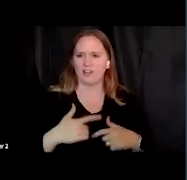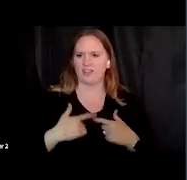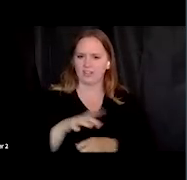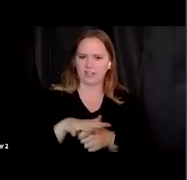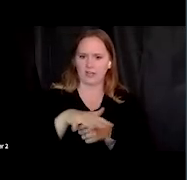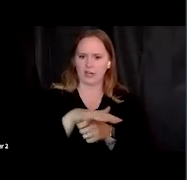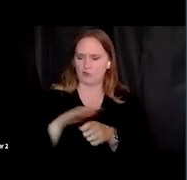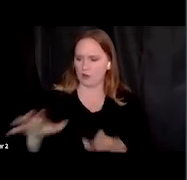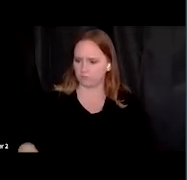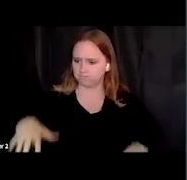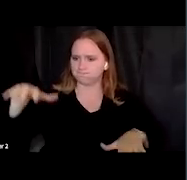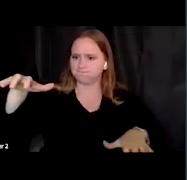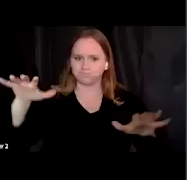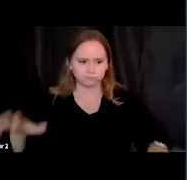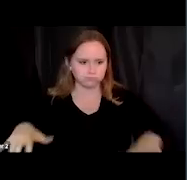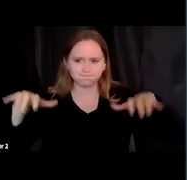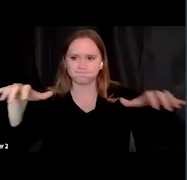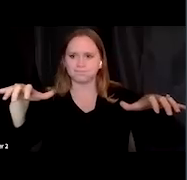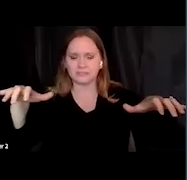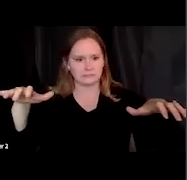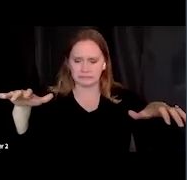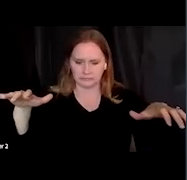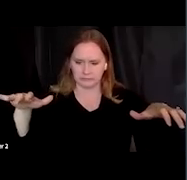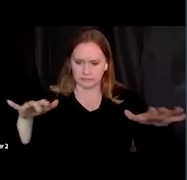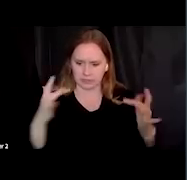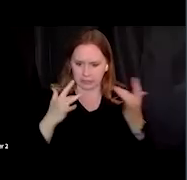and it really compromises the usefulness of a person's living area, a person's home,